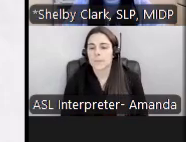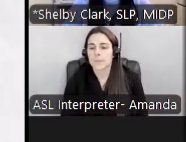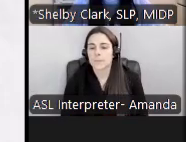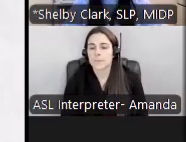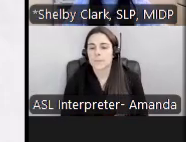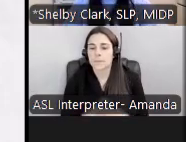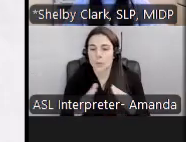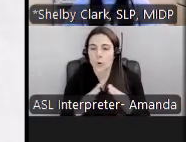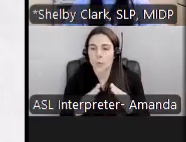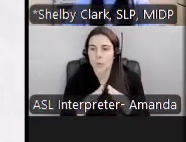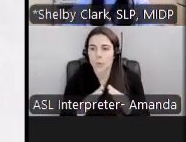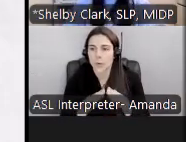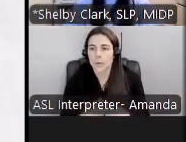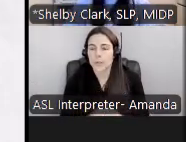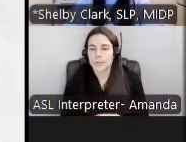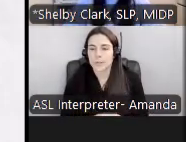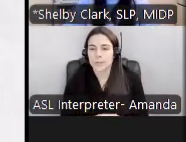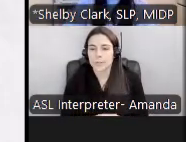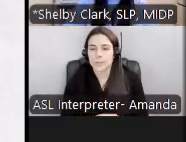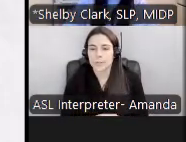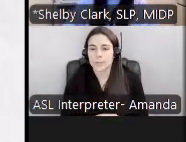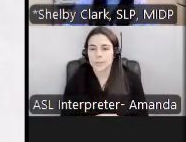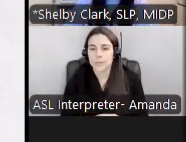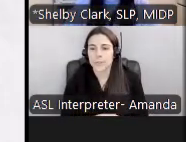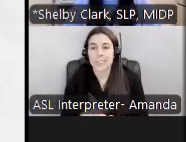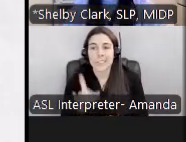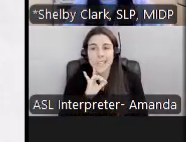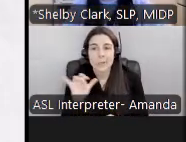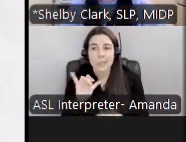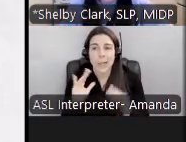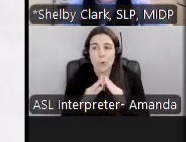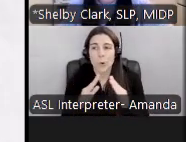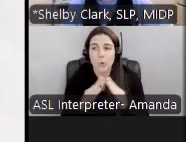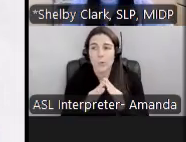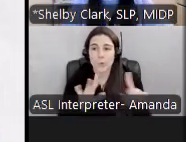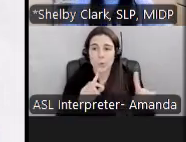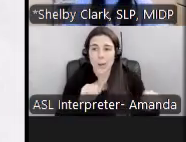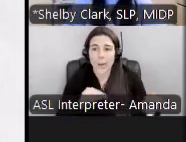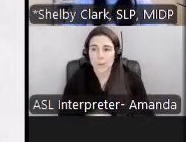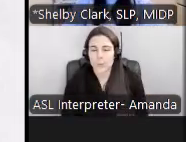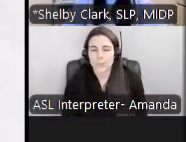Roof problems. Roof sounds like Roof is your answer? Shelby, okay,